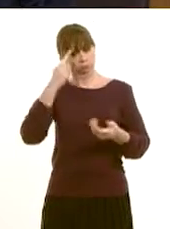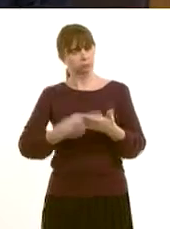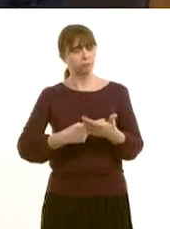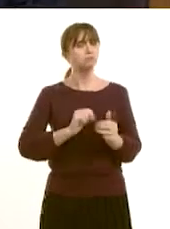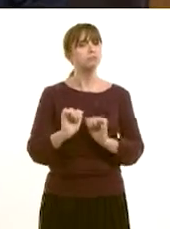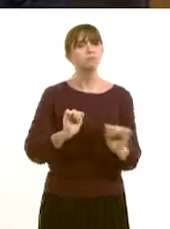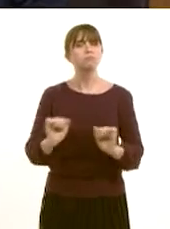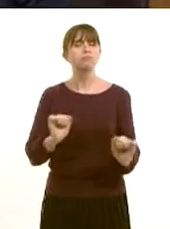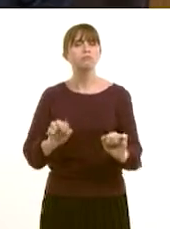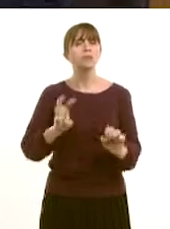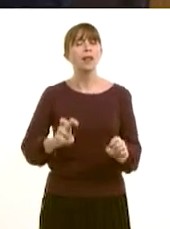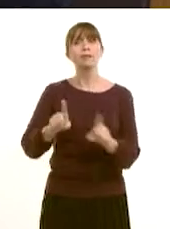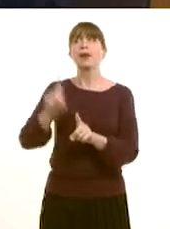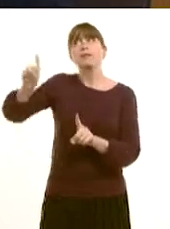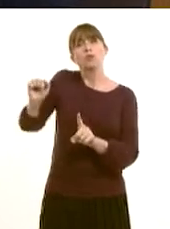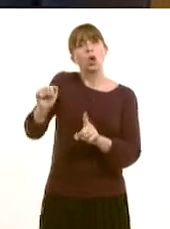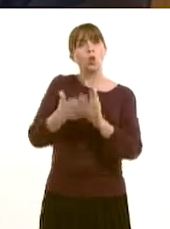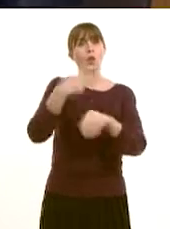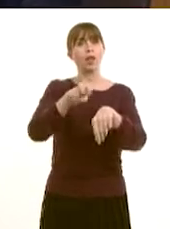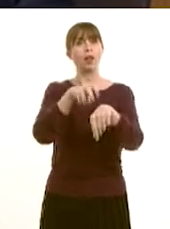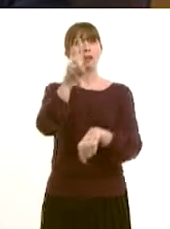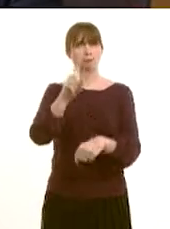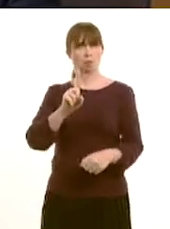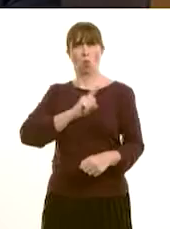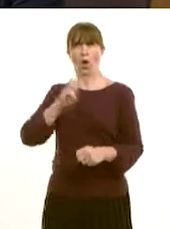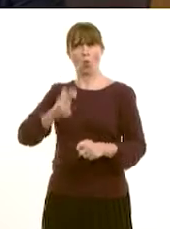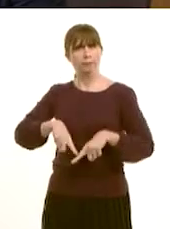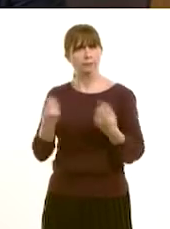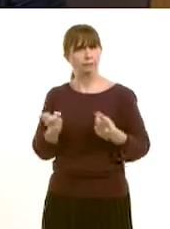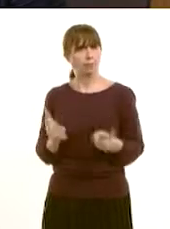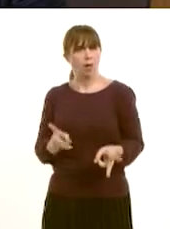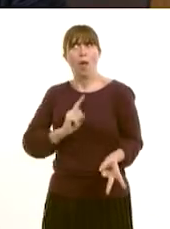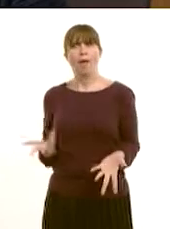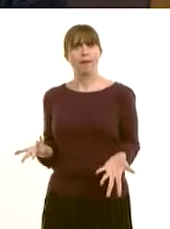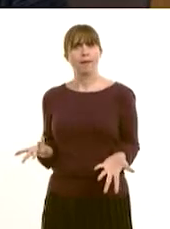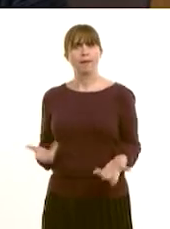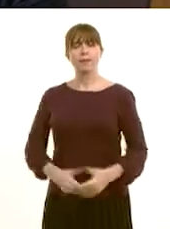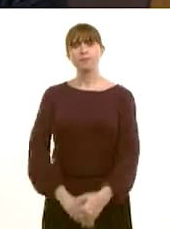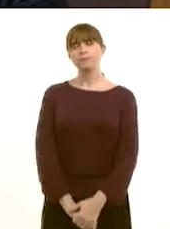same way as is true of Scotland and Northern Ireland. I fail to see why Wales should be treated differently. Andrew R.T. Davies: 2.